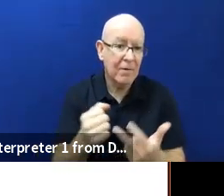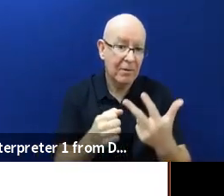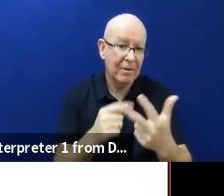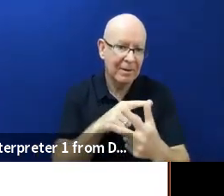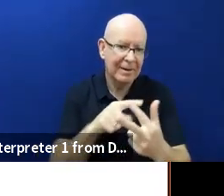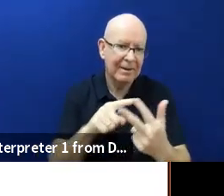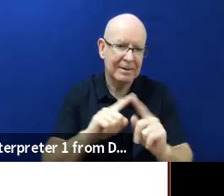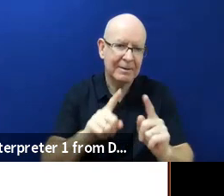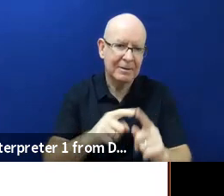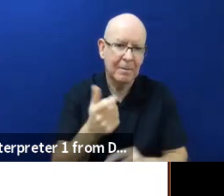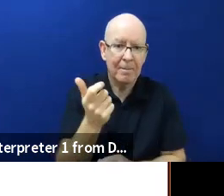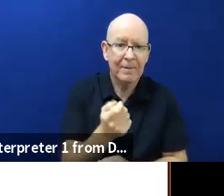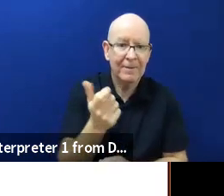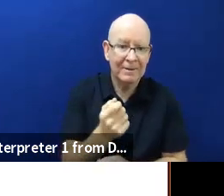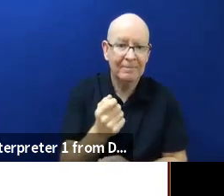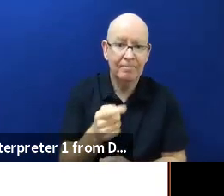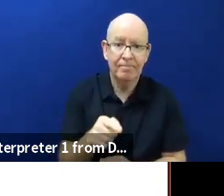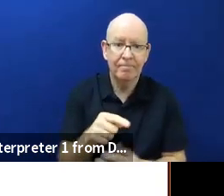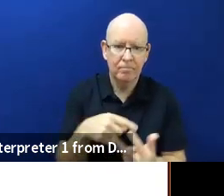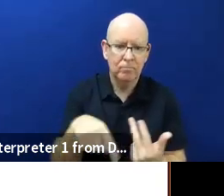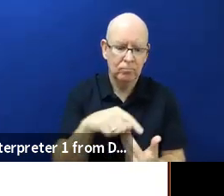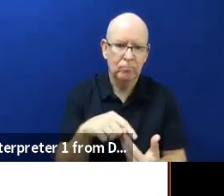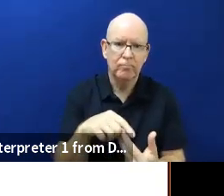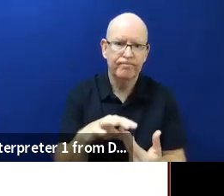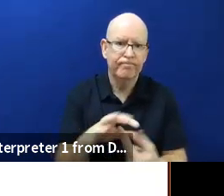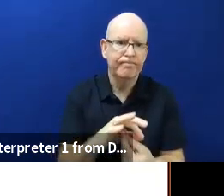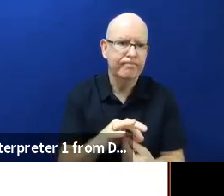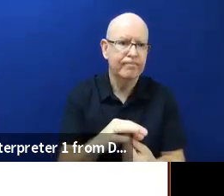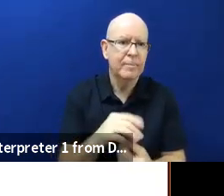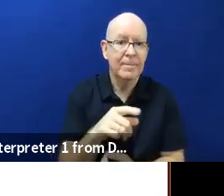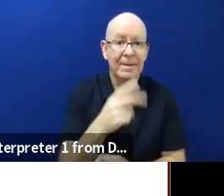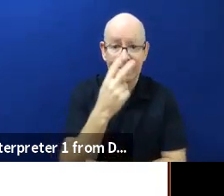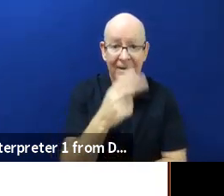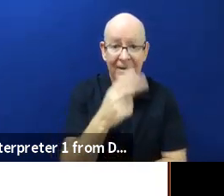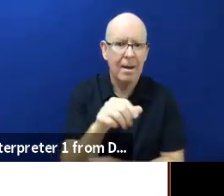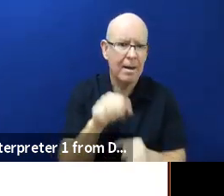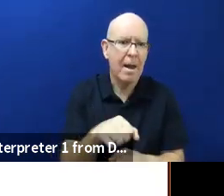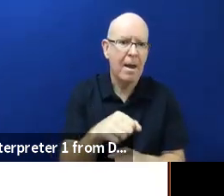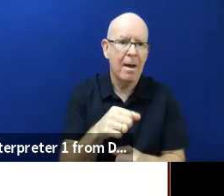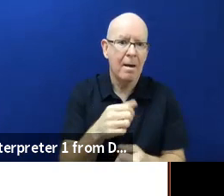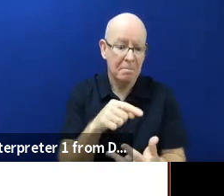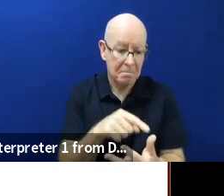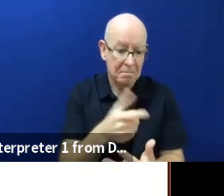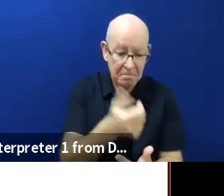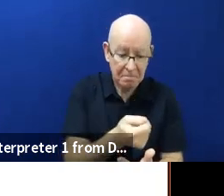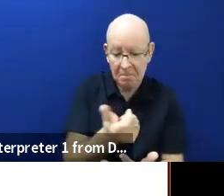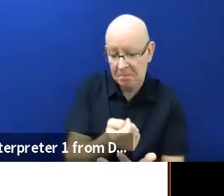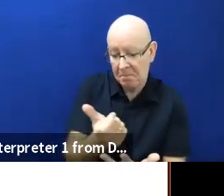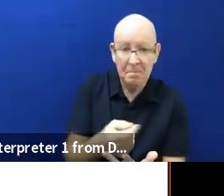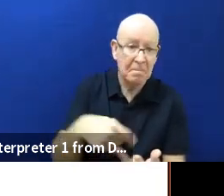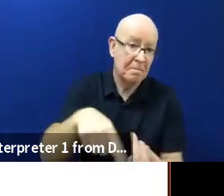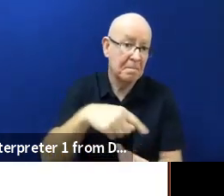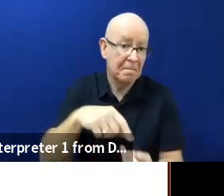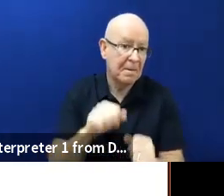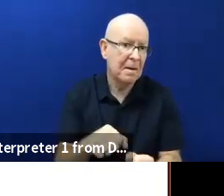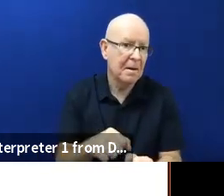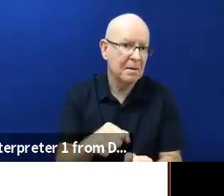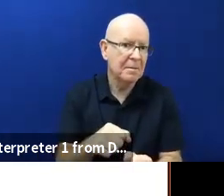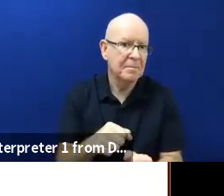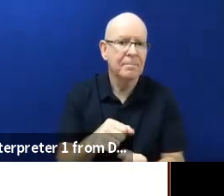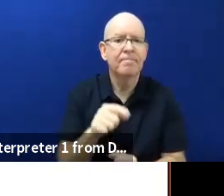welfare card, the employment quota which is 1% and services for the unemployed and the underemployed